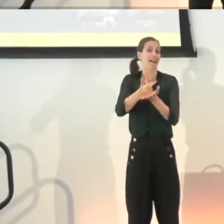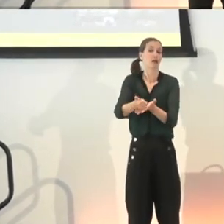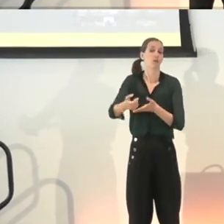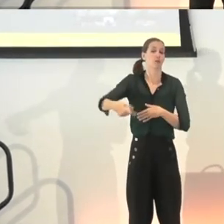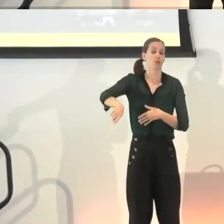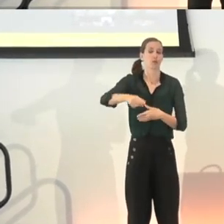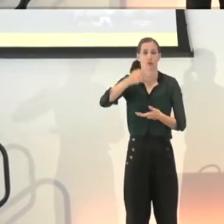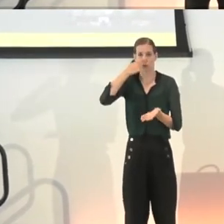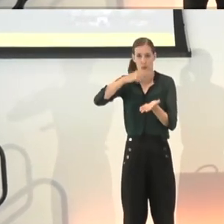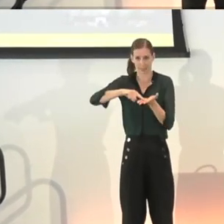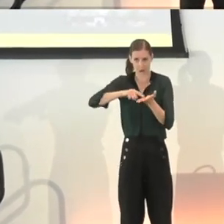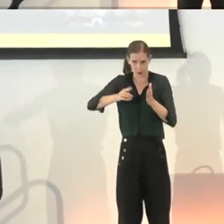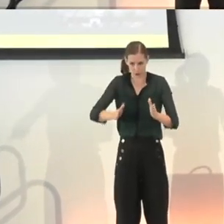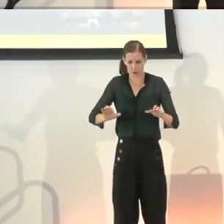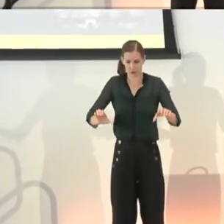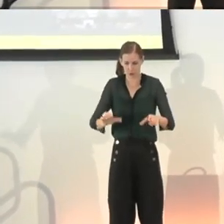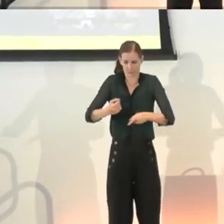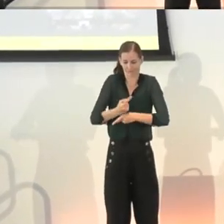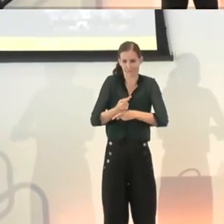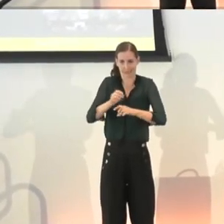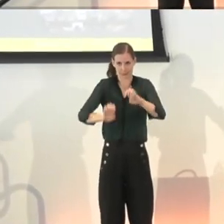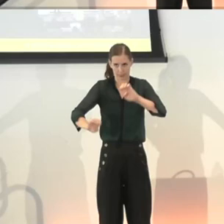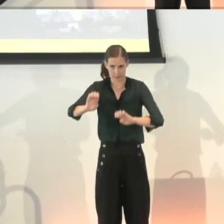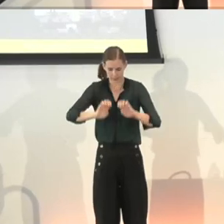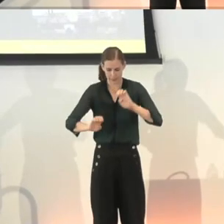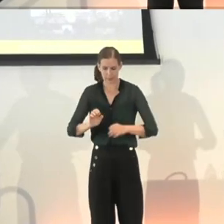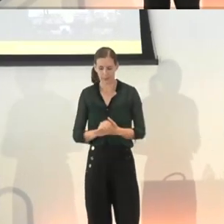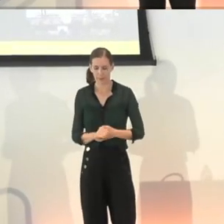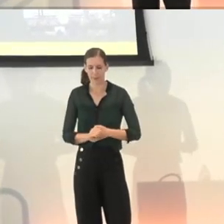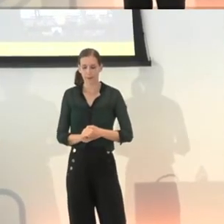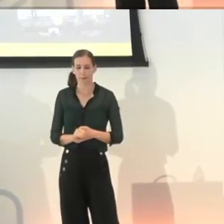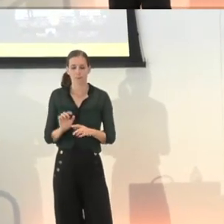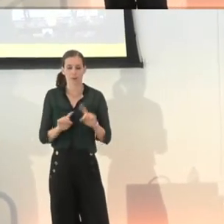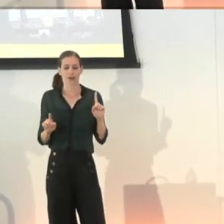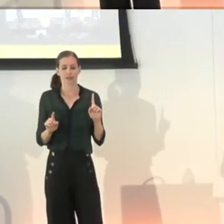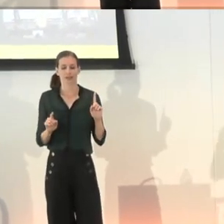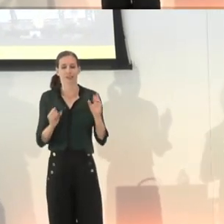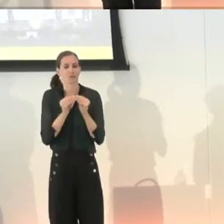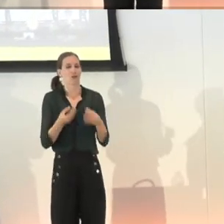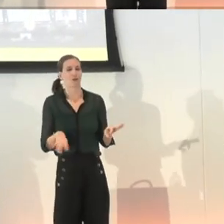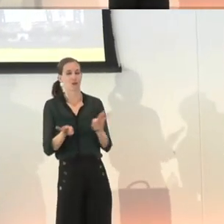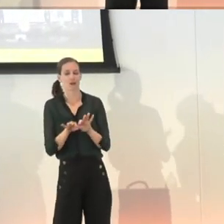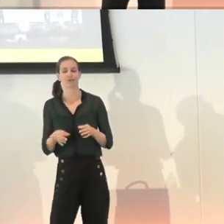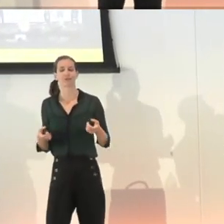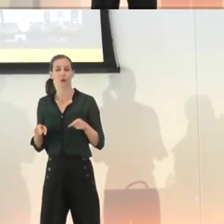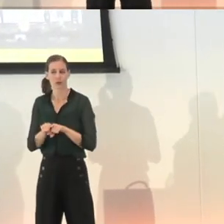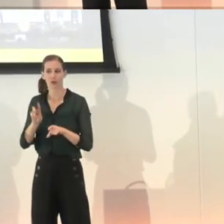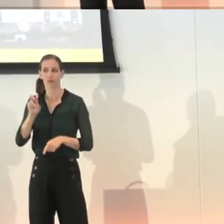what they know they want to do but it is more important than that. VERA's role in breaking a